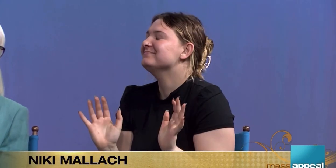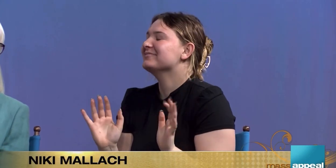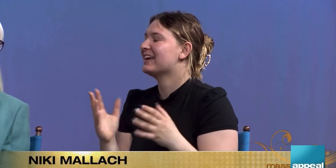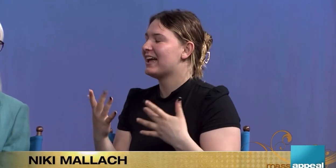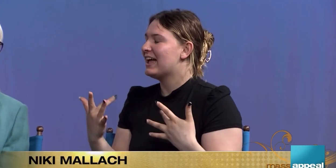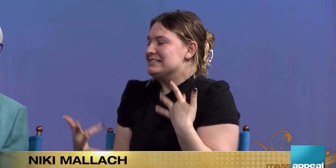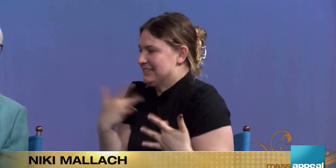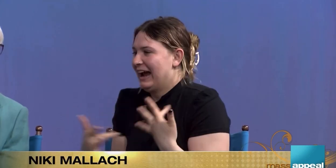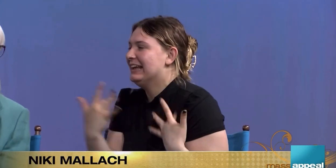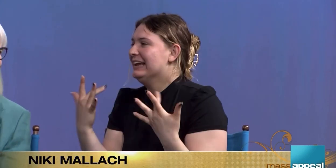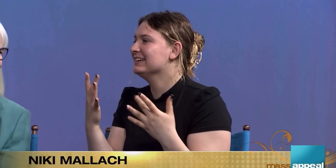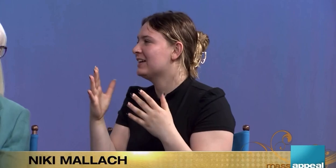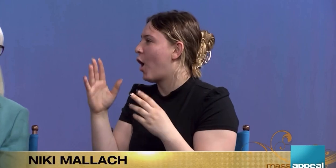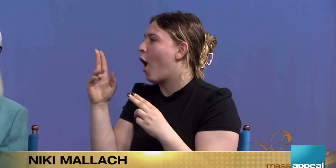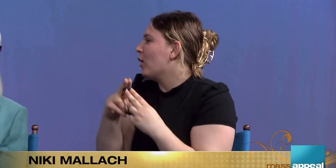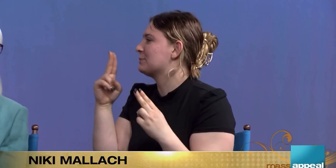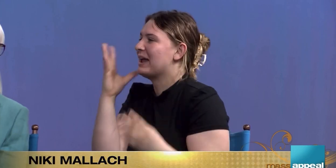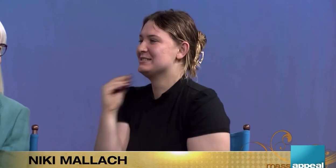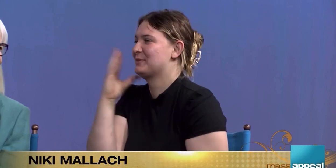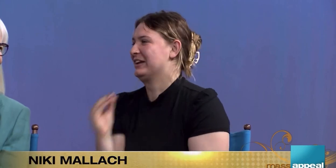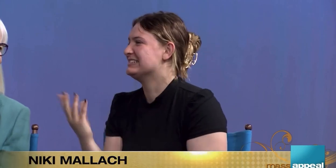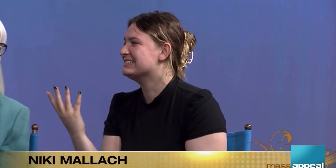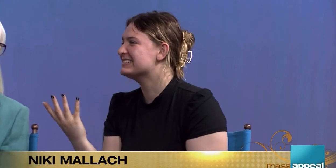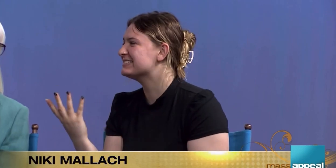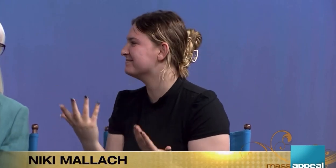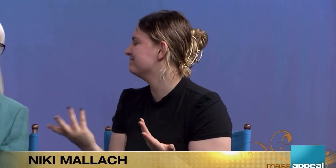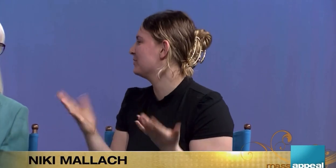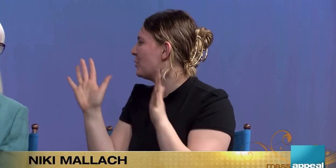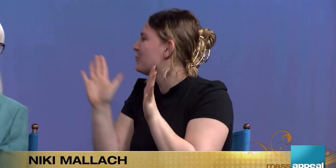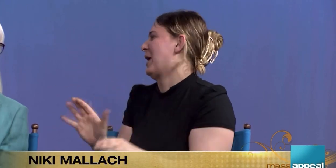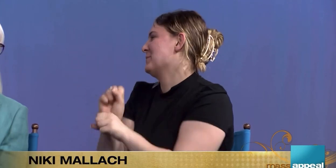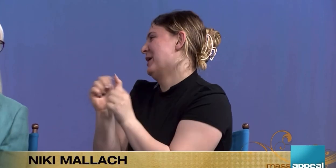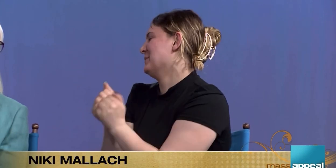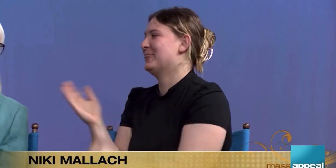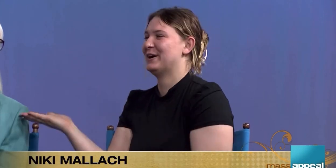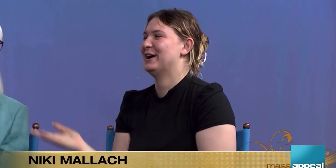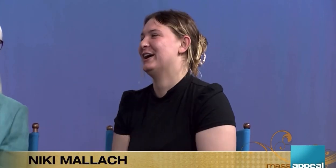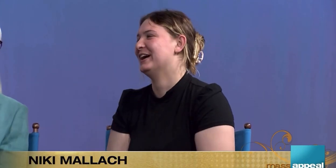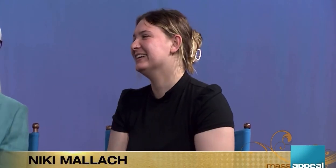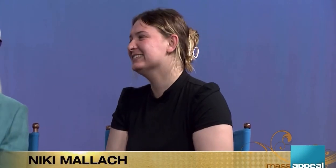But it's been so amazing, it's so exciting, and really just a top notch experience. I'm